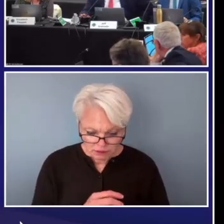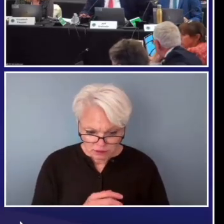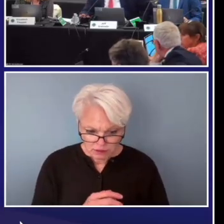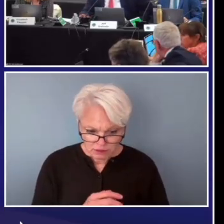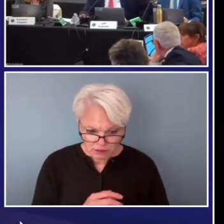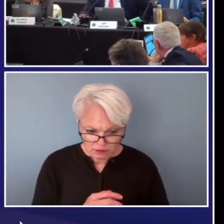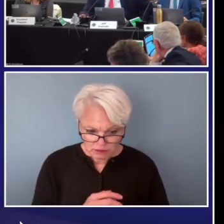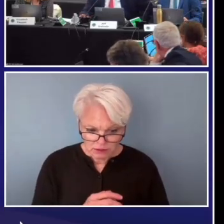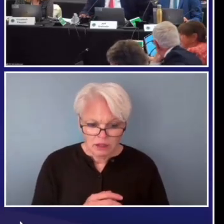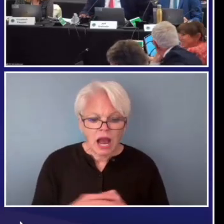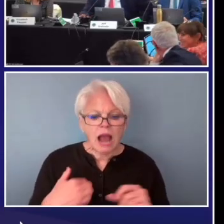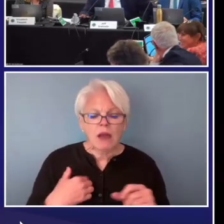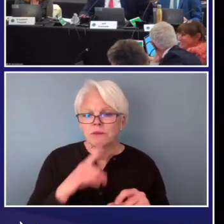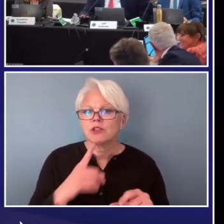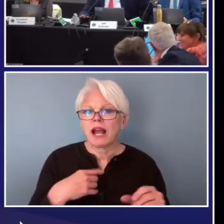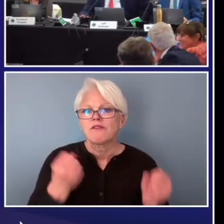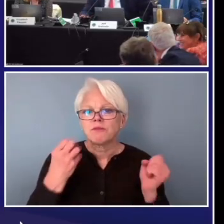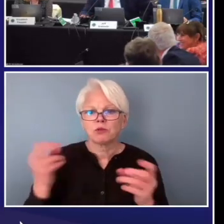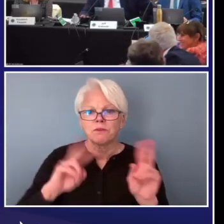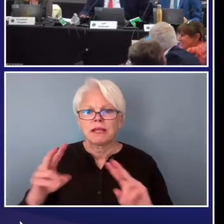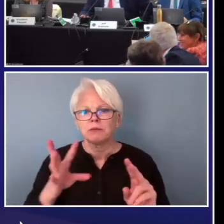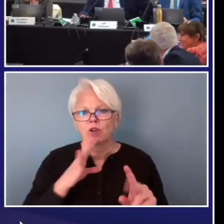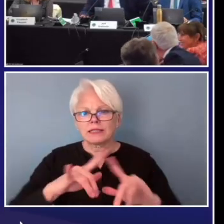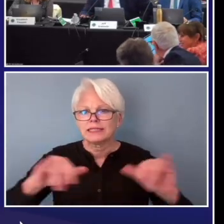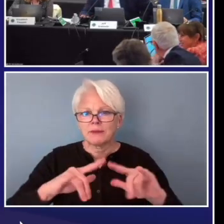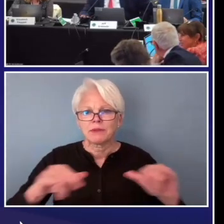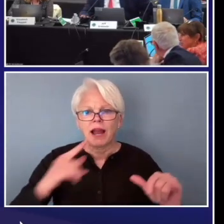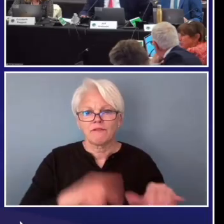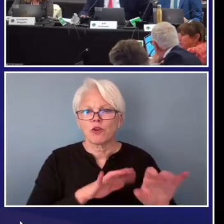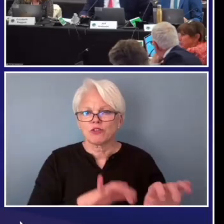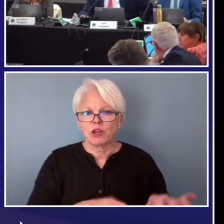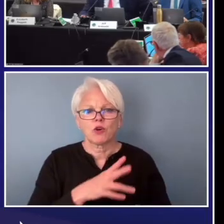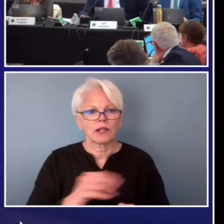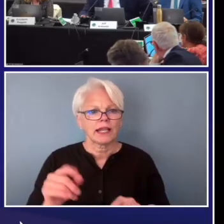I just want to make sure we don't have multiple people speaking at once for the recording in the transcript. Beth, I saw your car to go up.